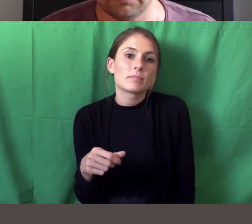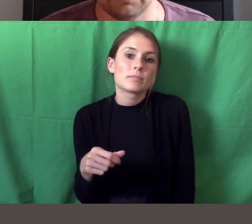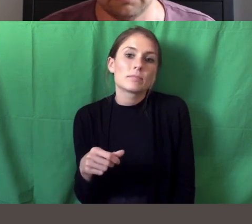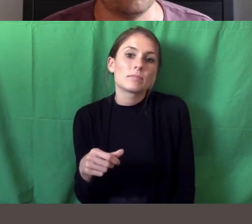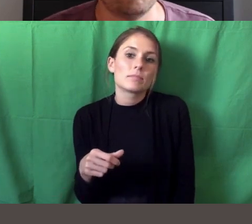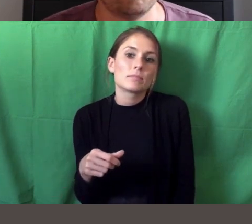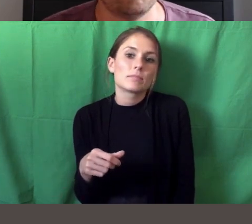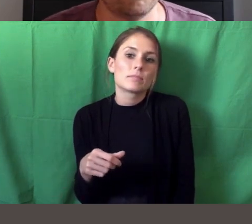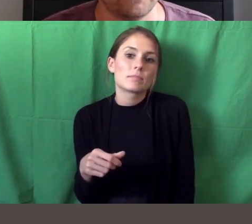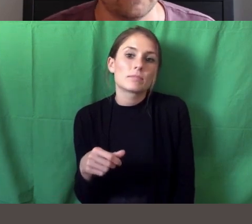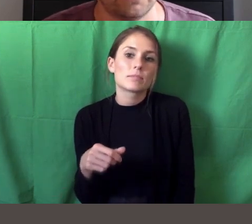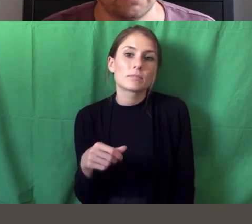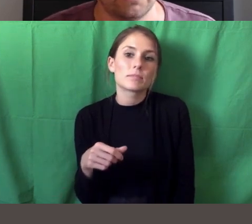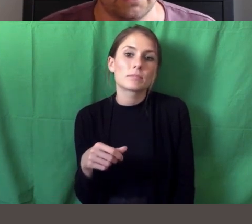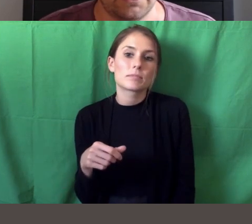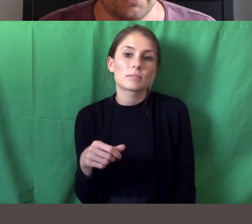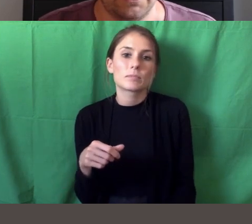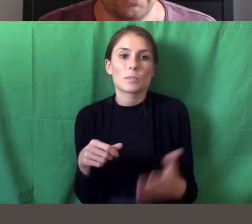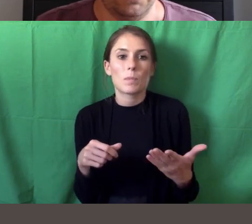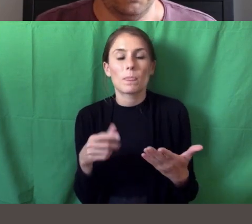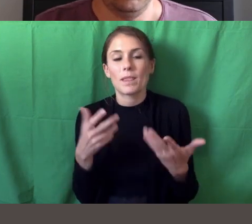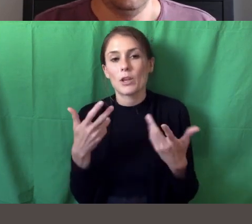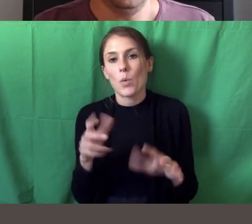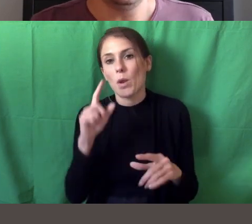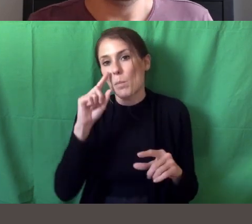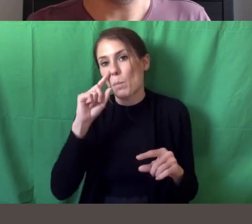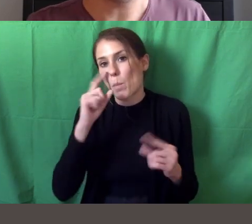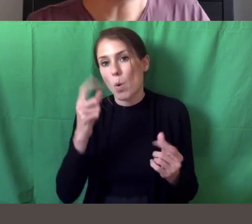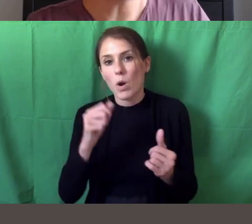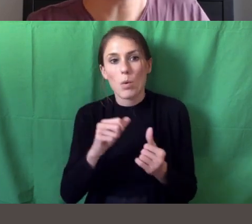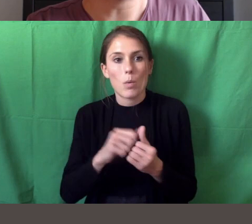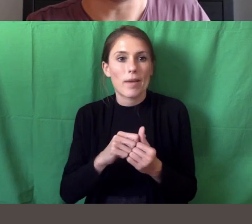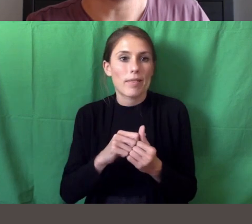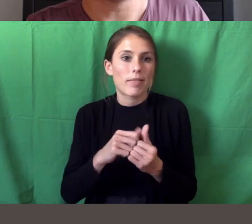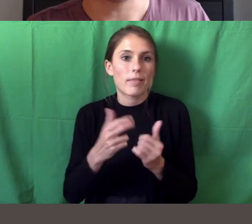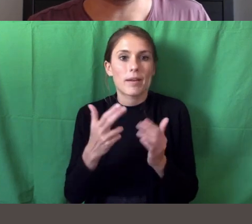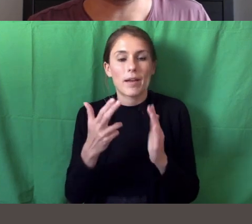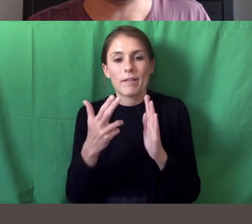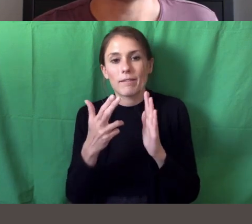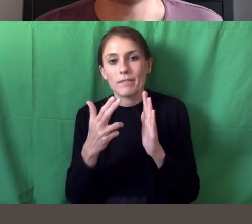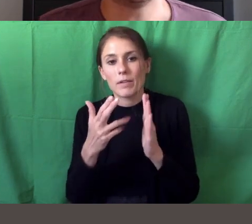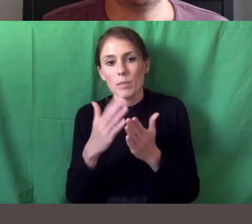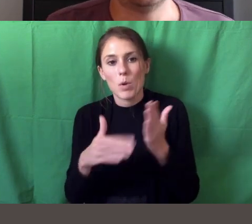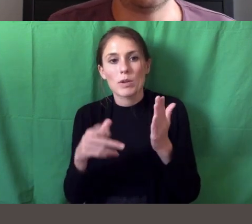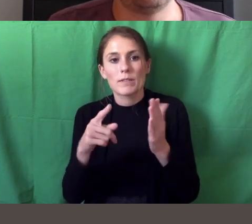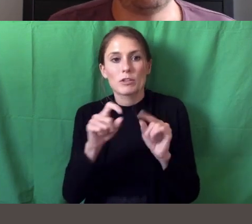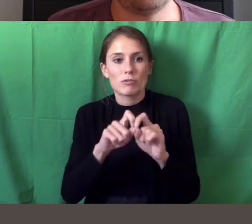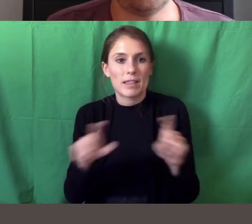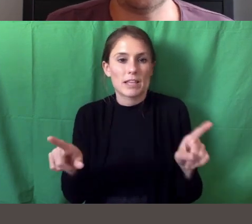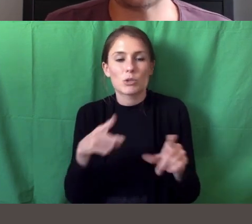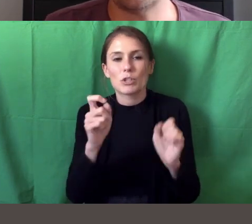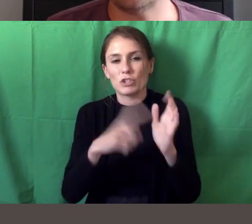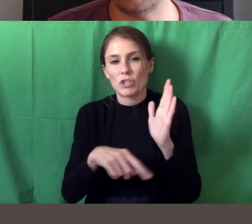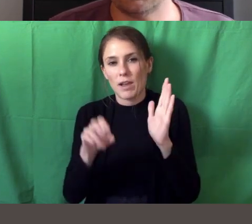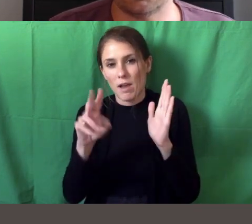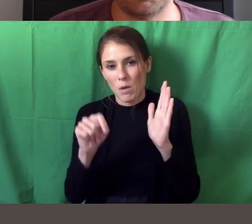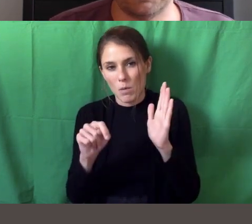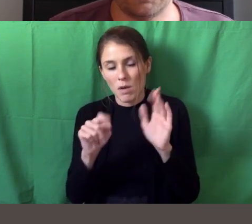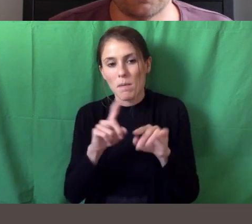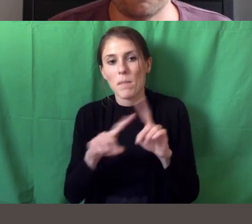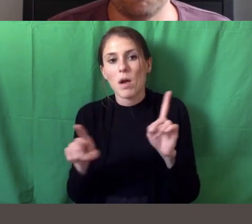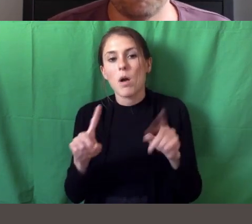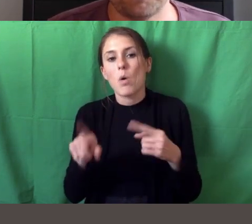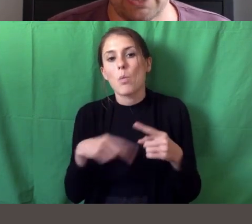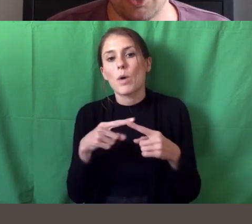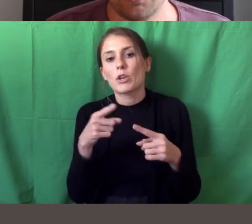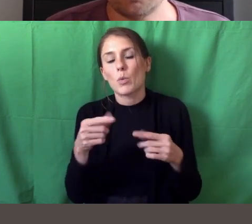to use tox or not. I don't want to bore you with the highlights of the release. You can check out